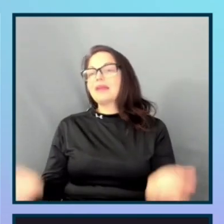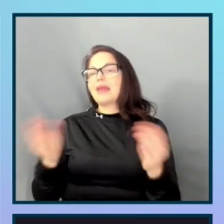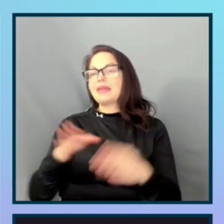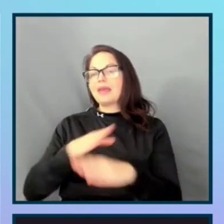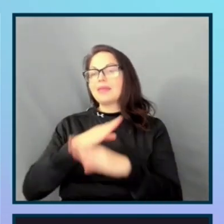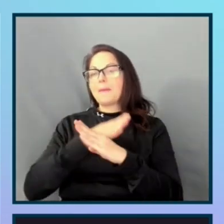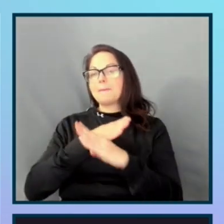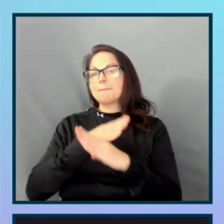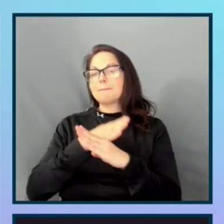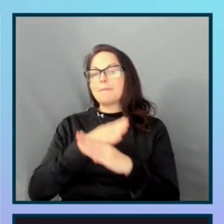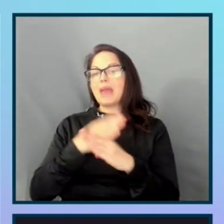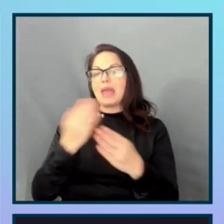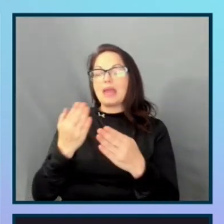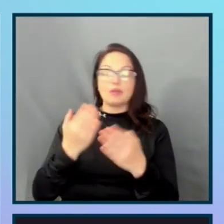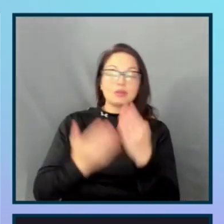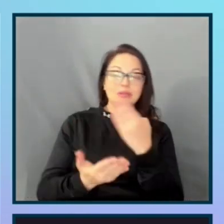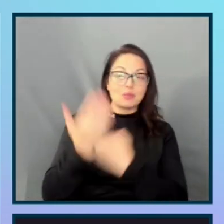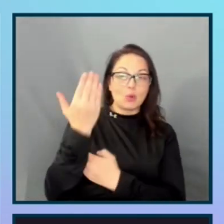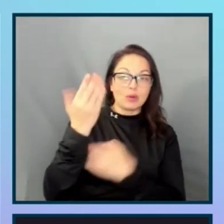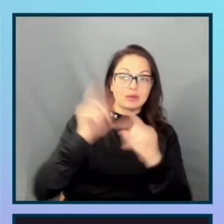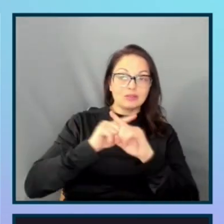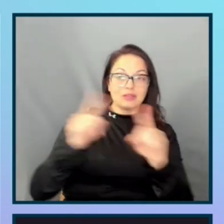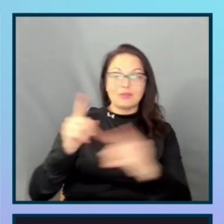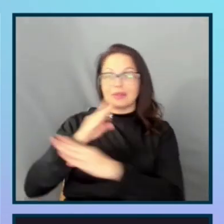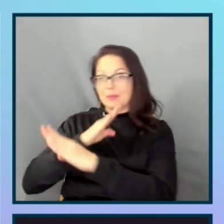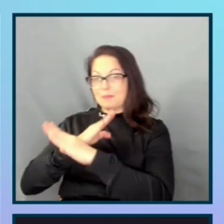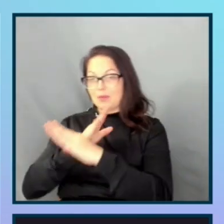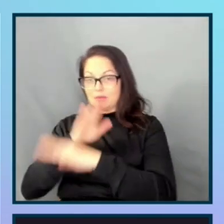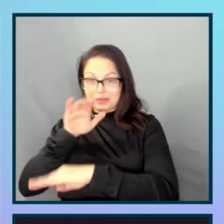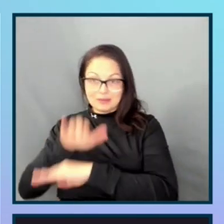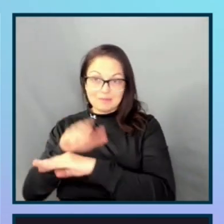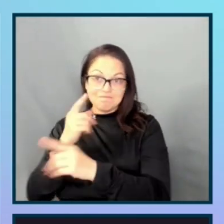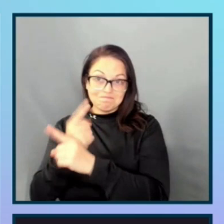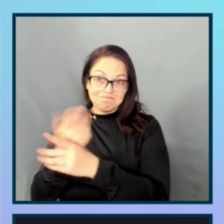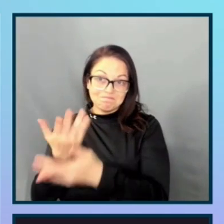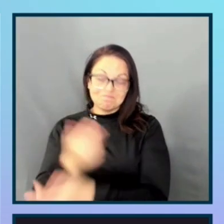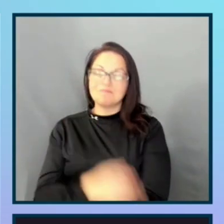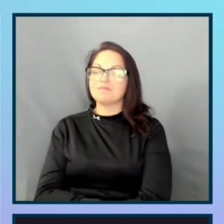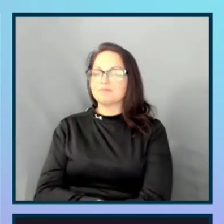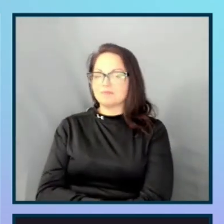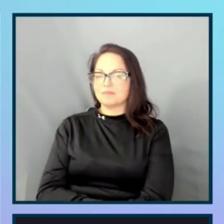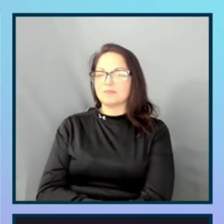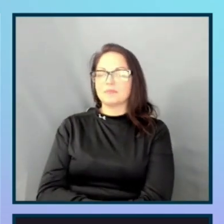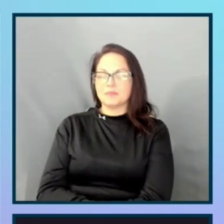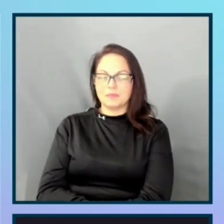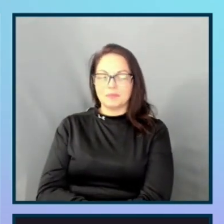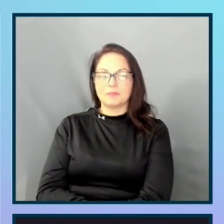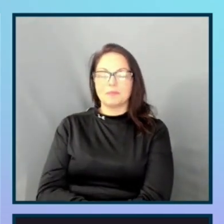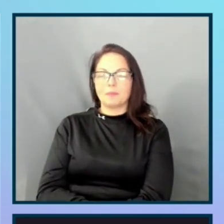are not the same as the barriers they faced at the start. Likewise, remember and be careful of the fact